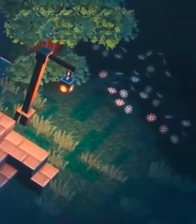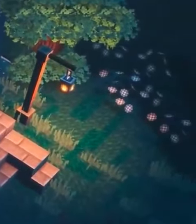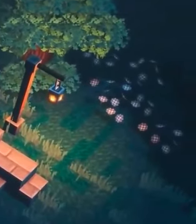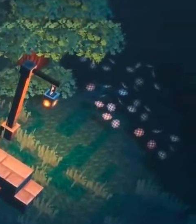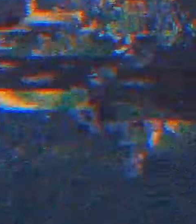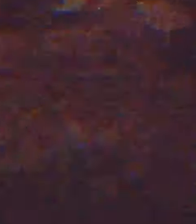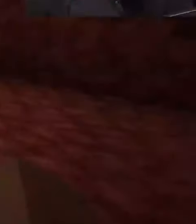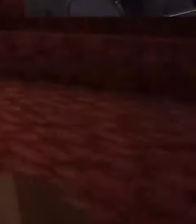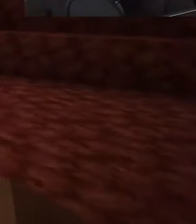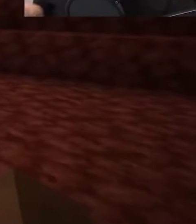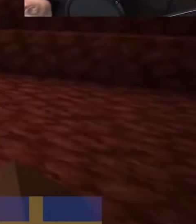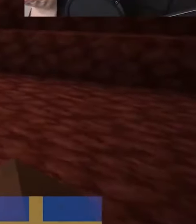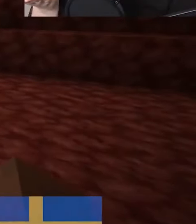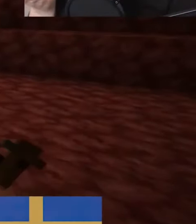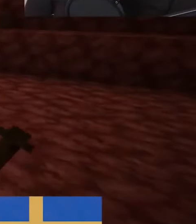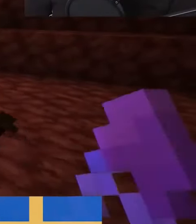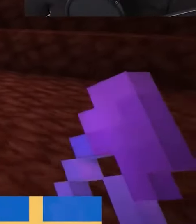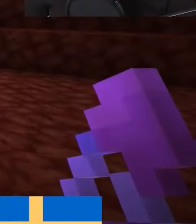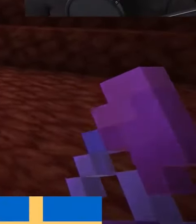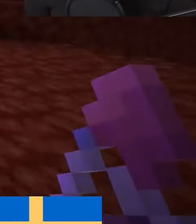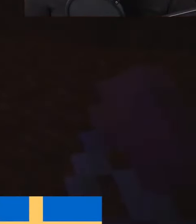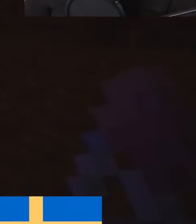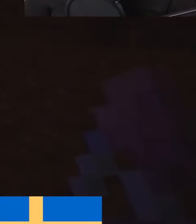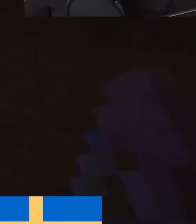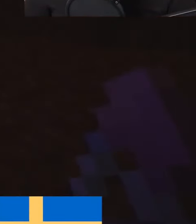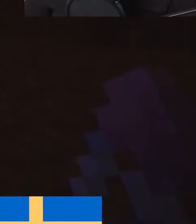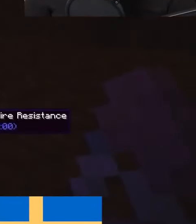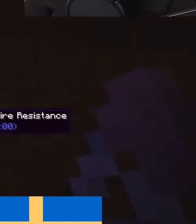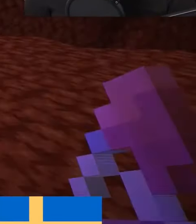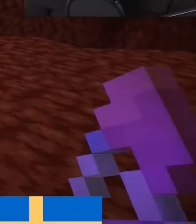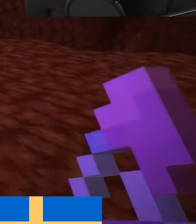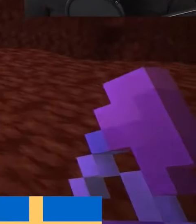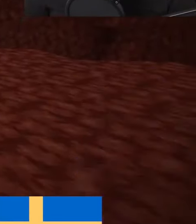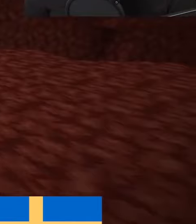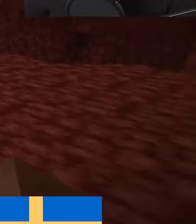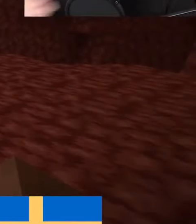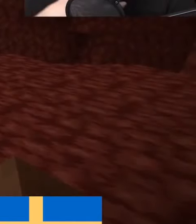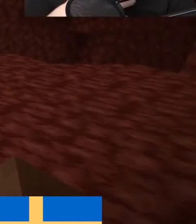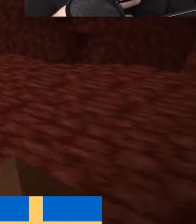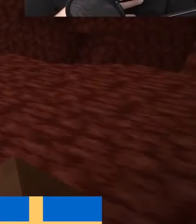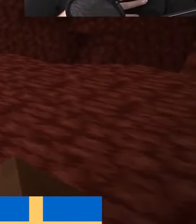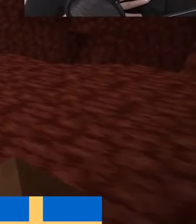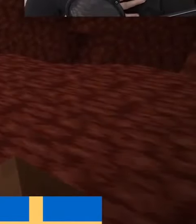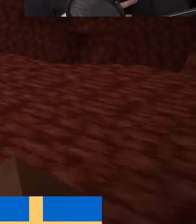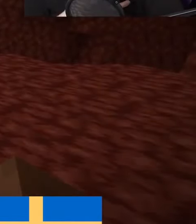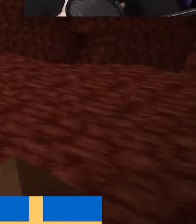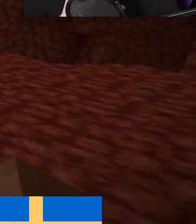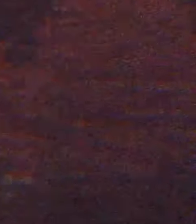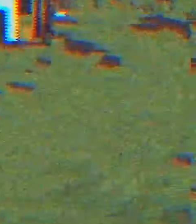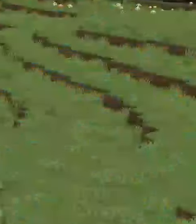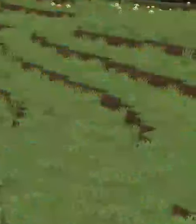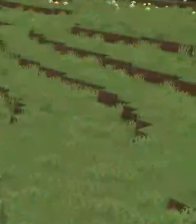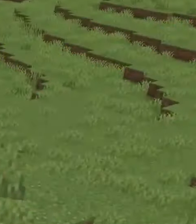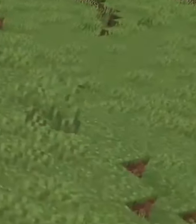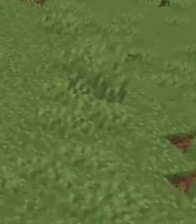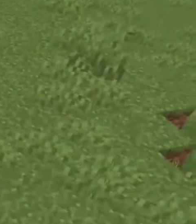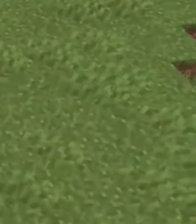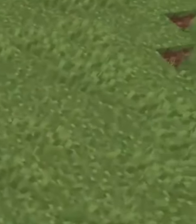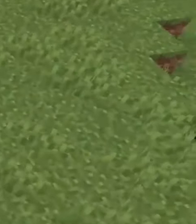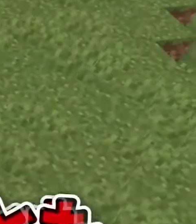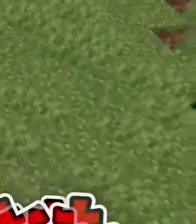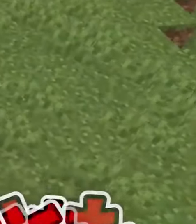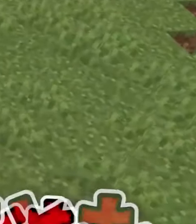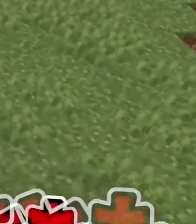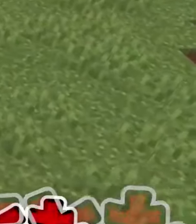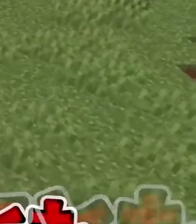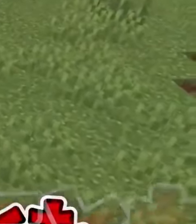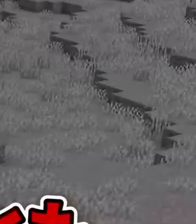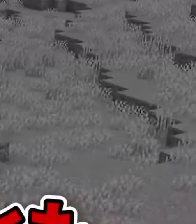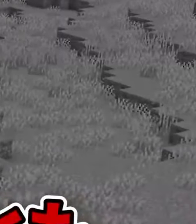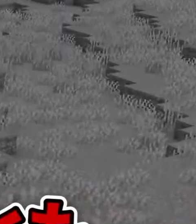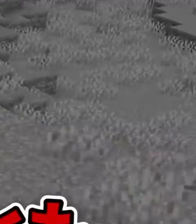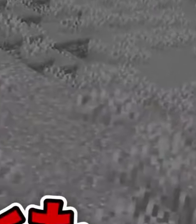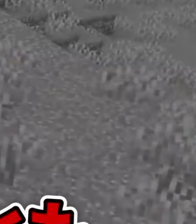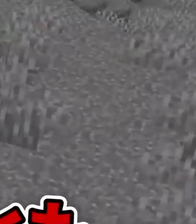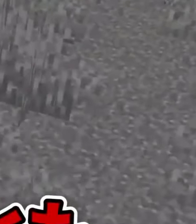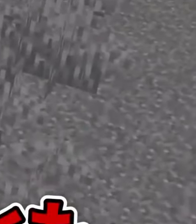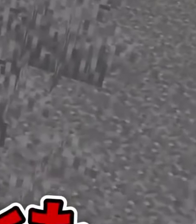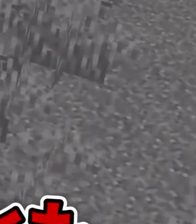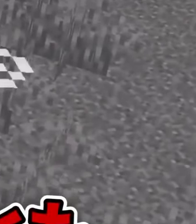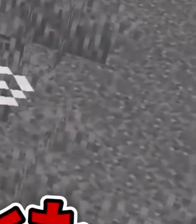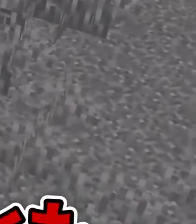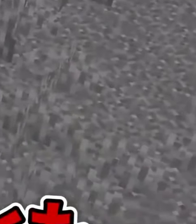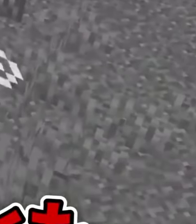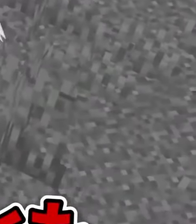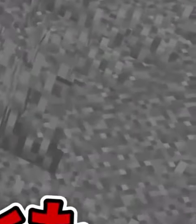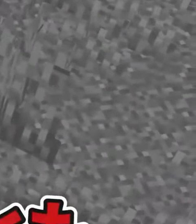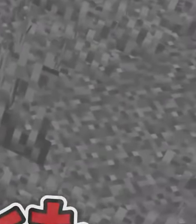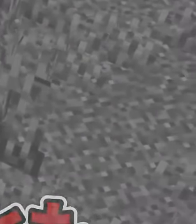THERE ARE LOTS OF ZOMBIES.